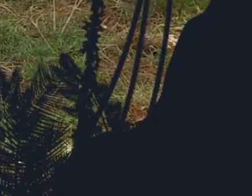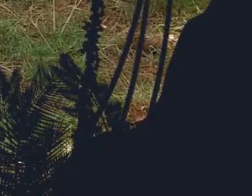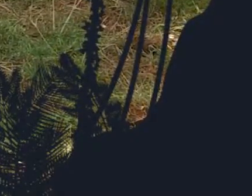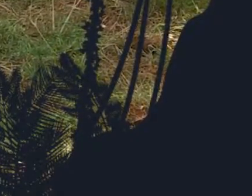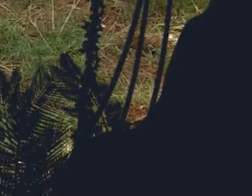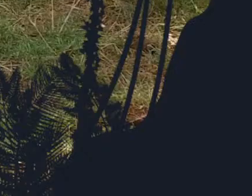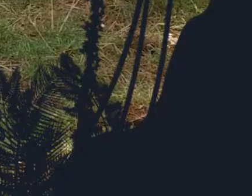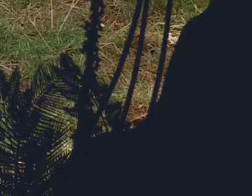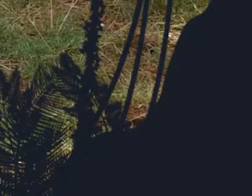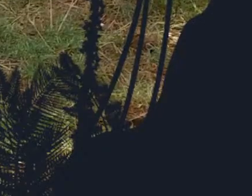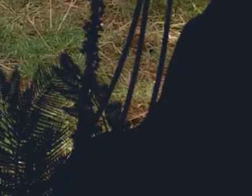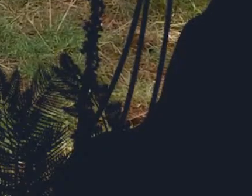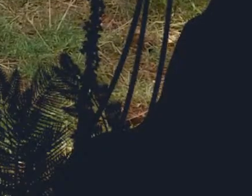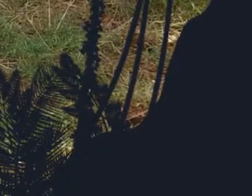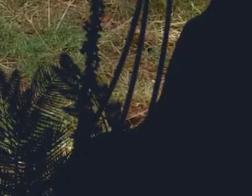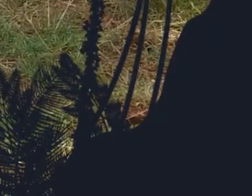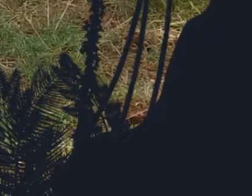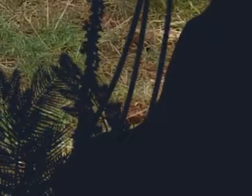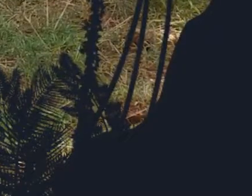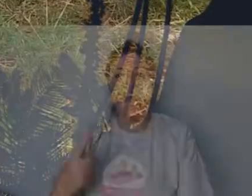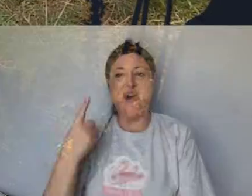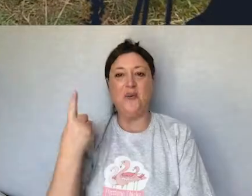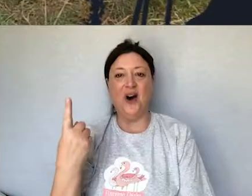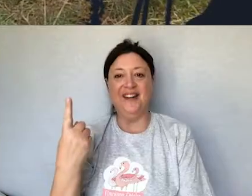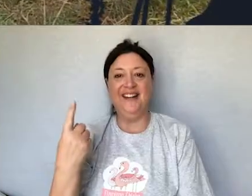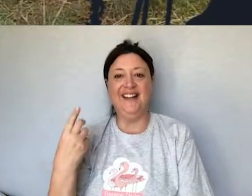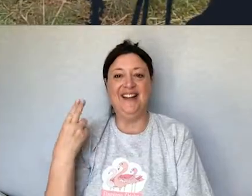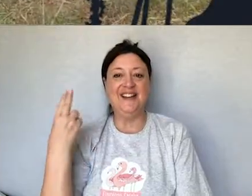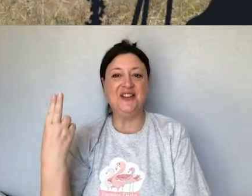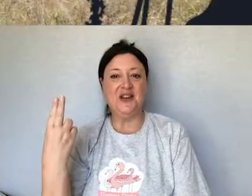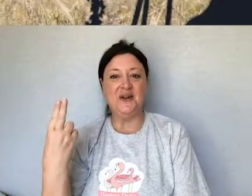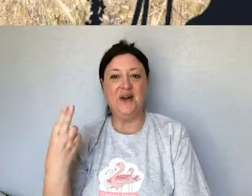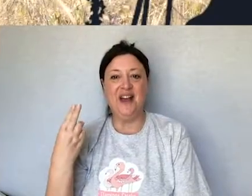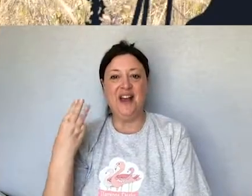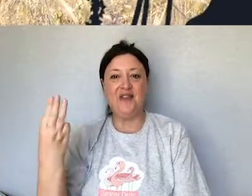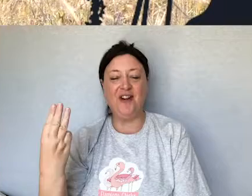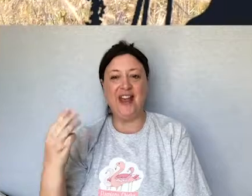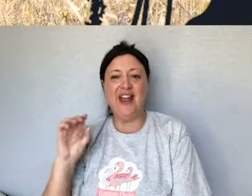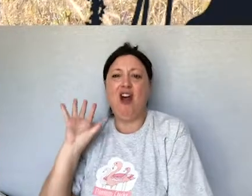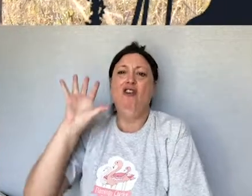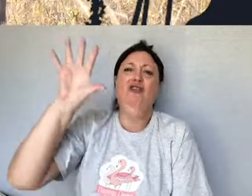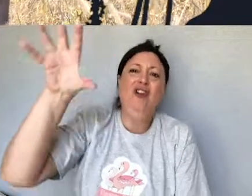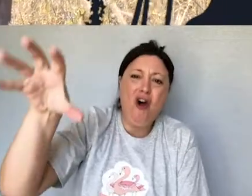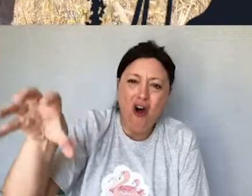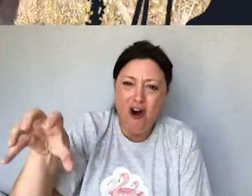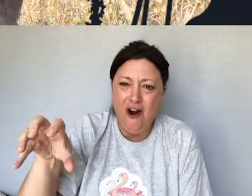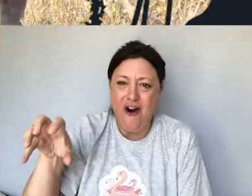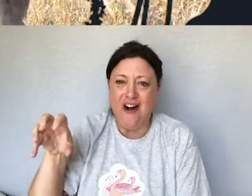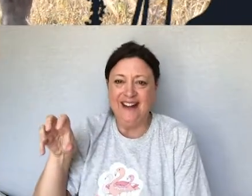three, roar as loudly as you can one, two, three. Woah, that was such a loud roar!